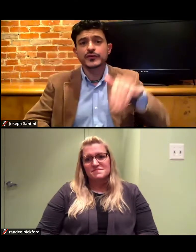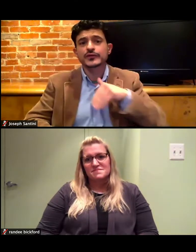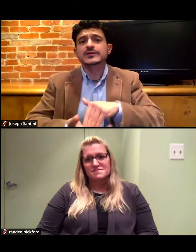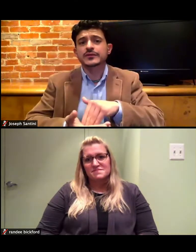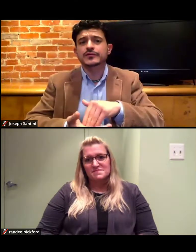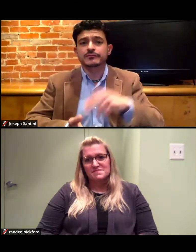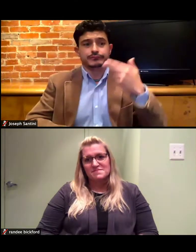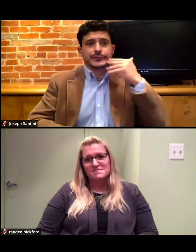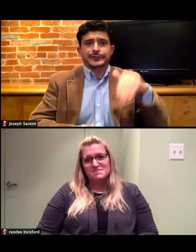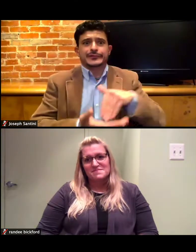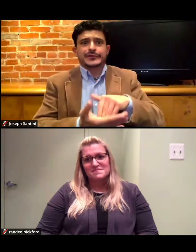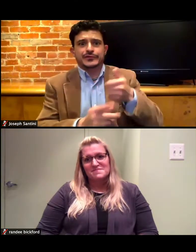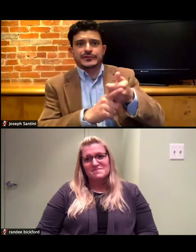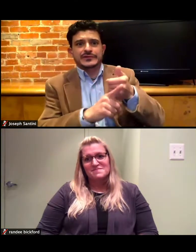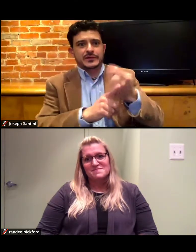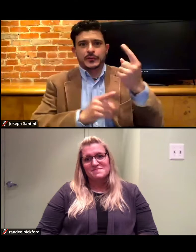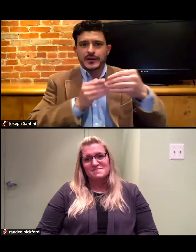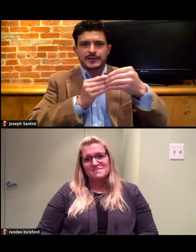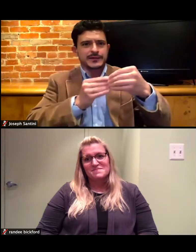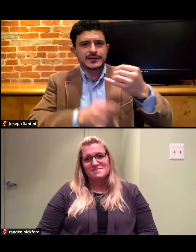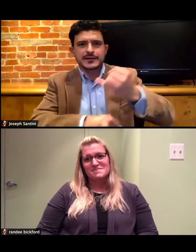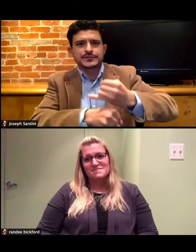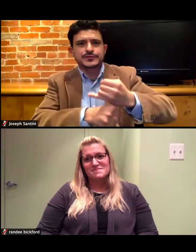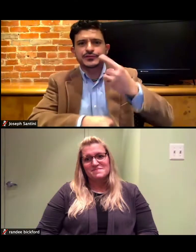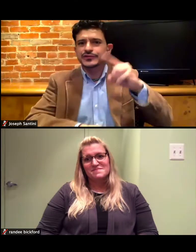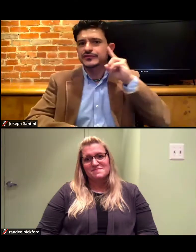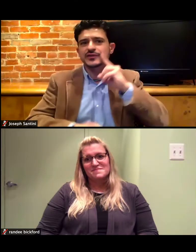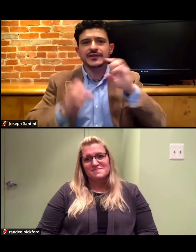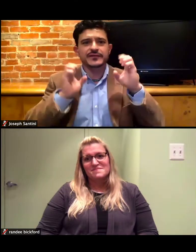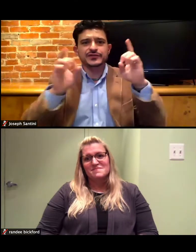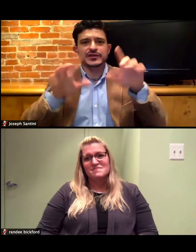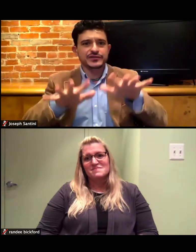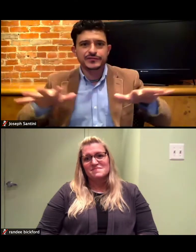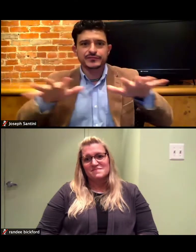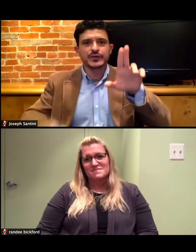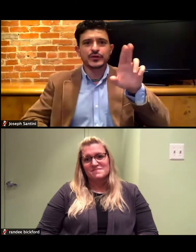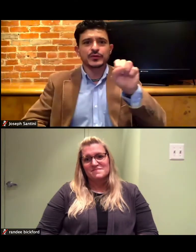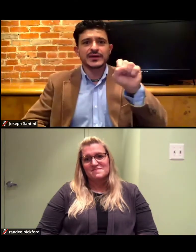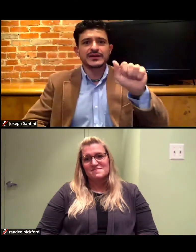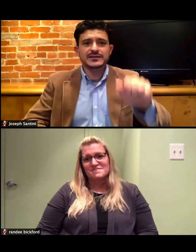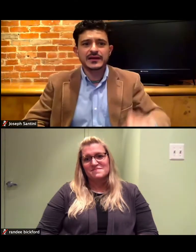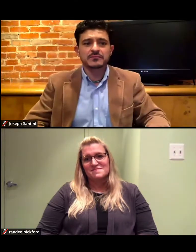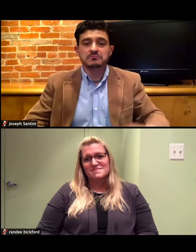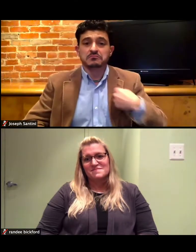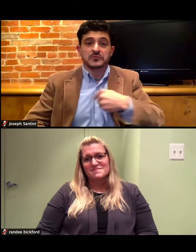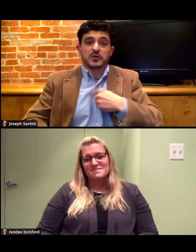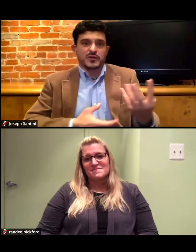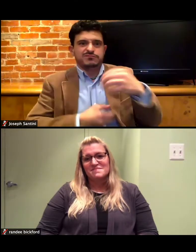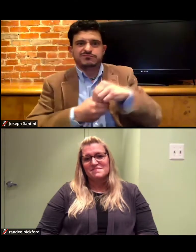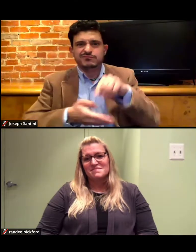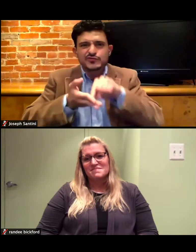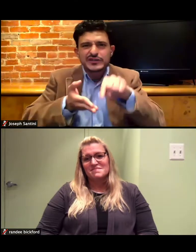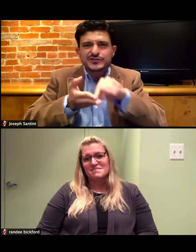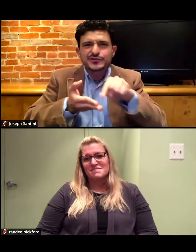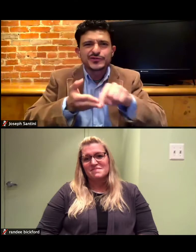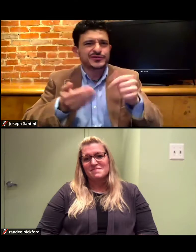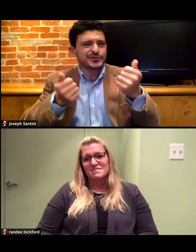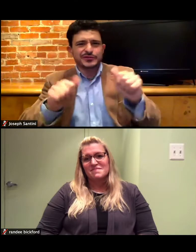and I am the Director of Instruction at the Clerc Center in Washington DC.